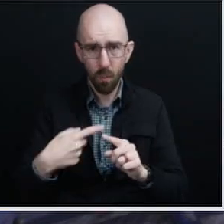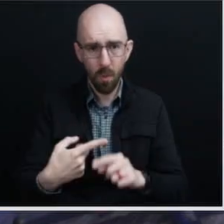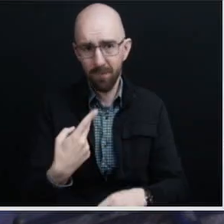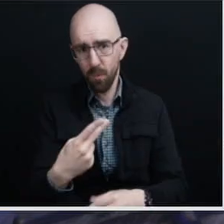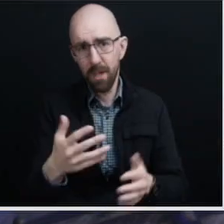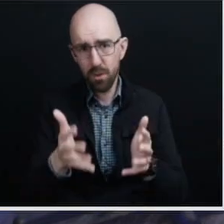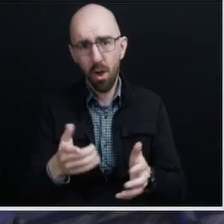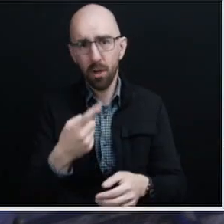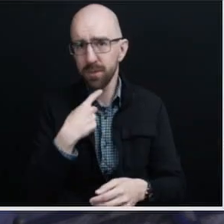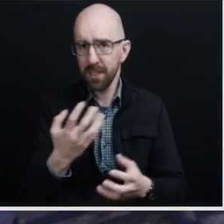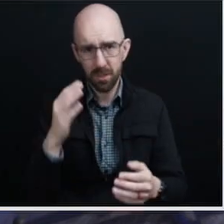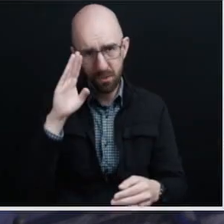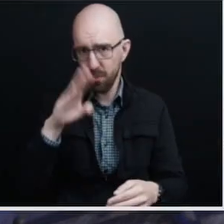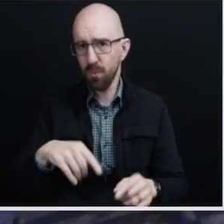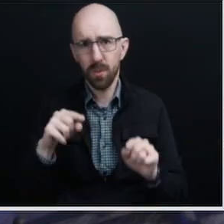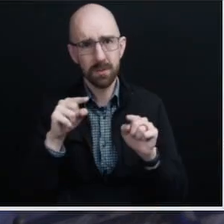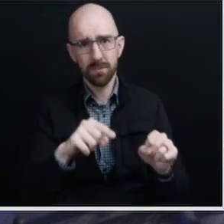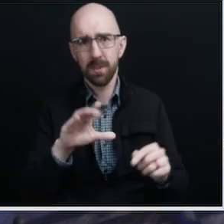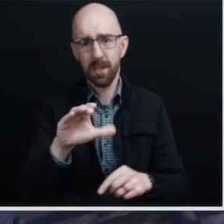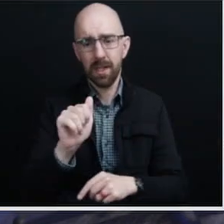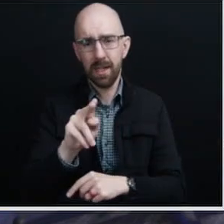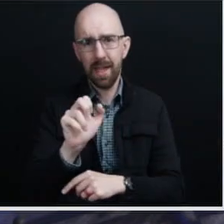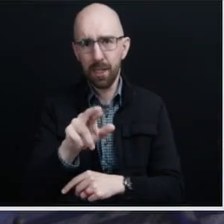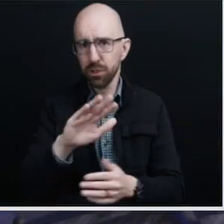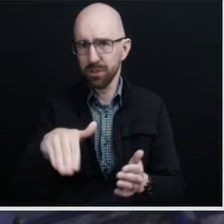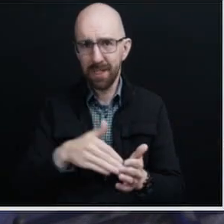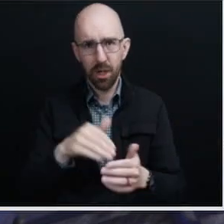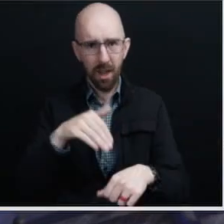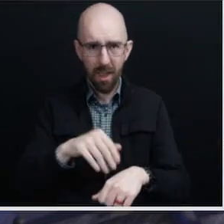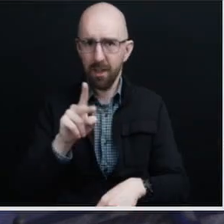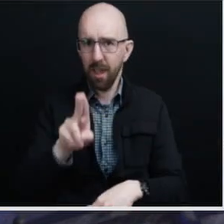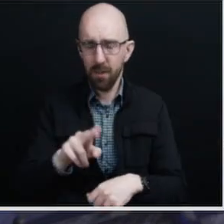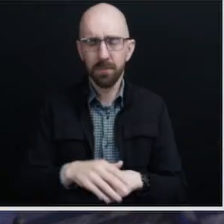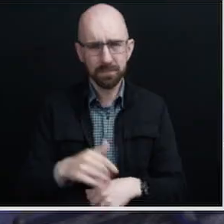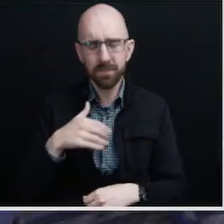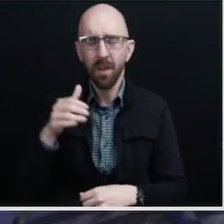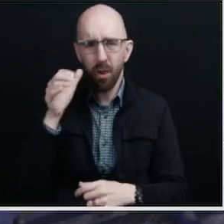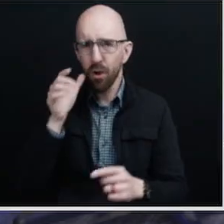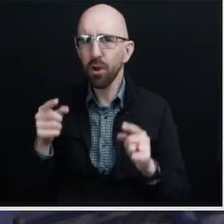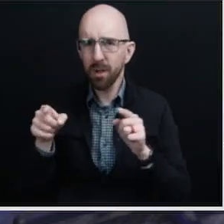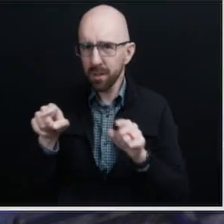to come to the cancer center. Yeah, I had heard recommendations from honestly it was mostly like